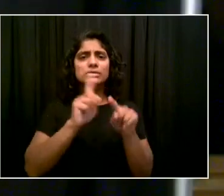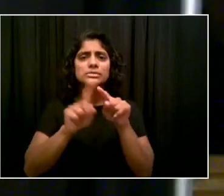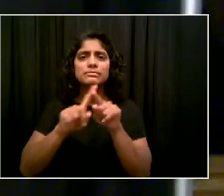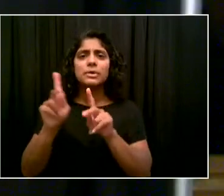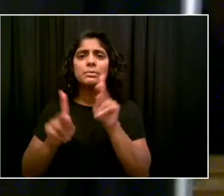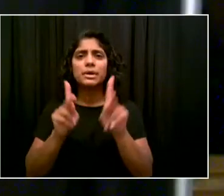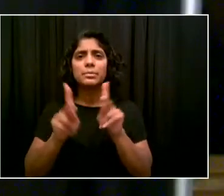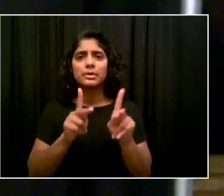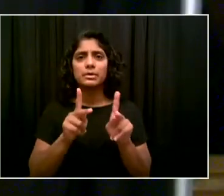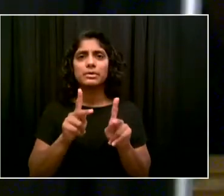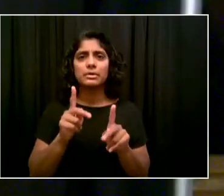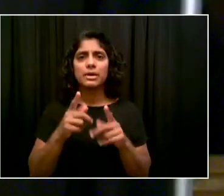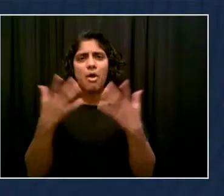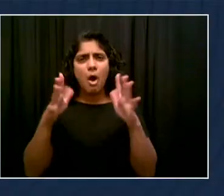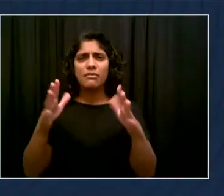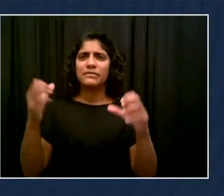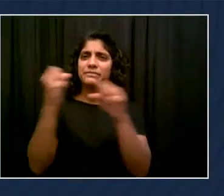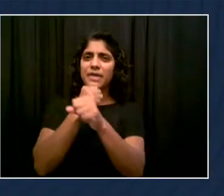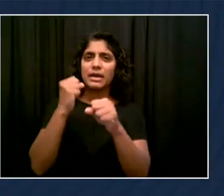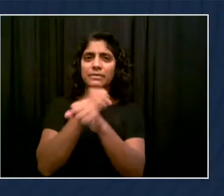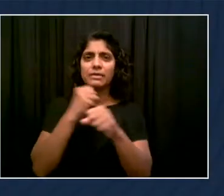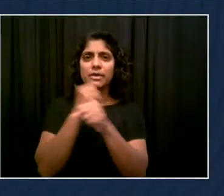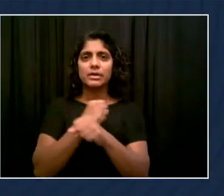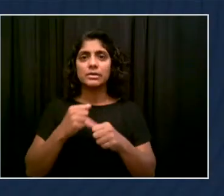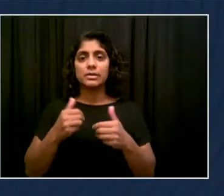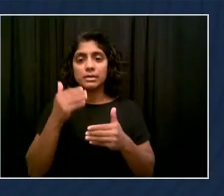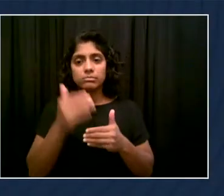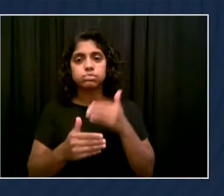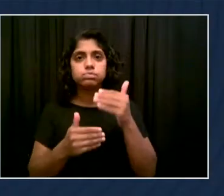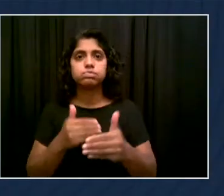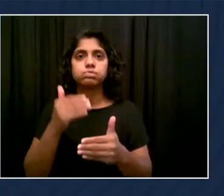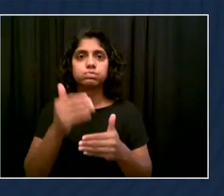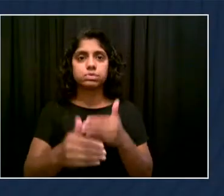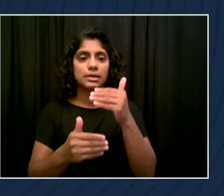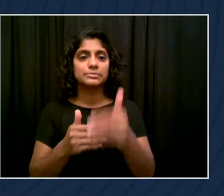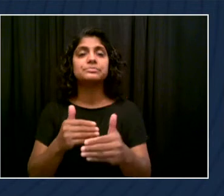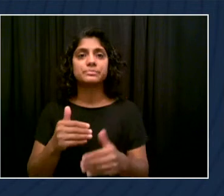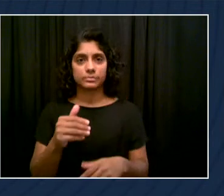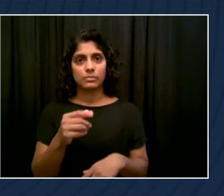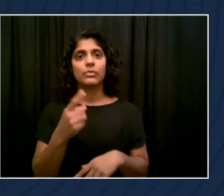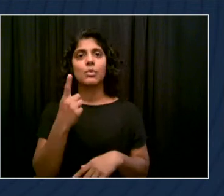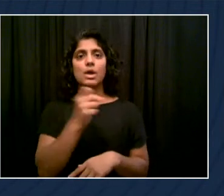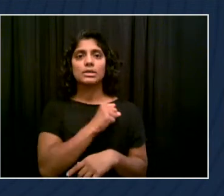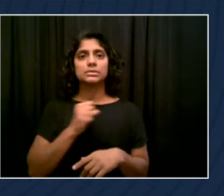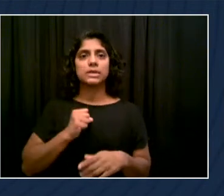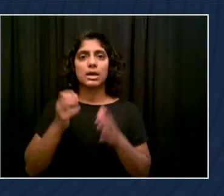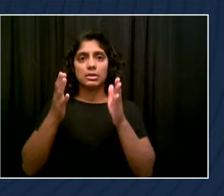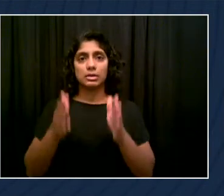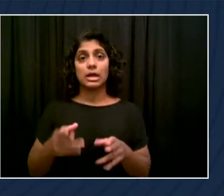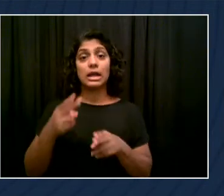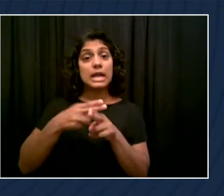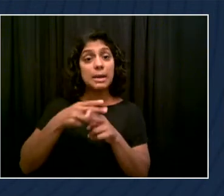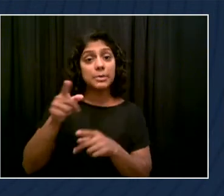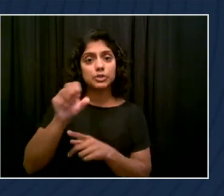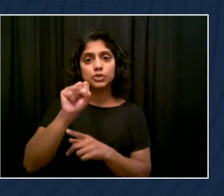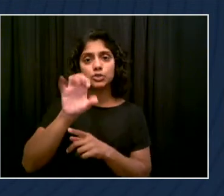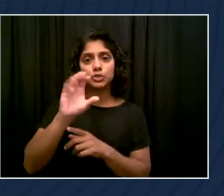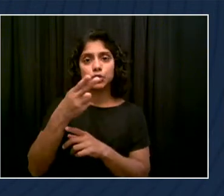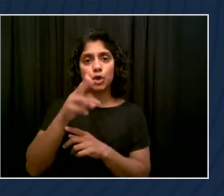WANT TO THANK SENATOR SCHUMER AND CONGRESSMAN JEFFRIES O THELP